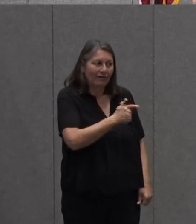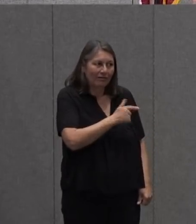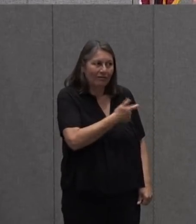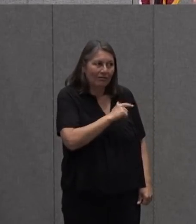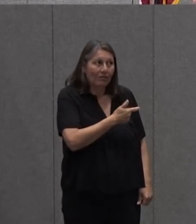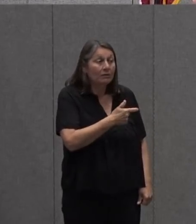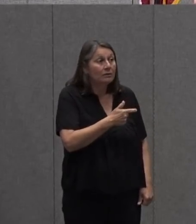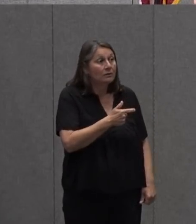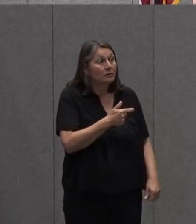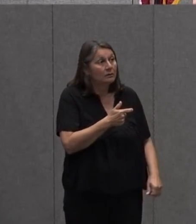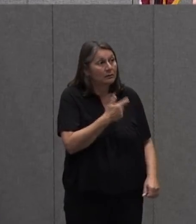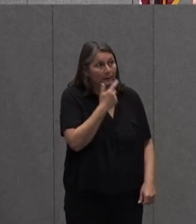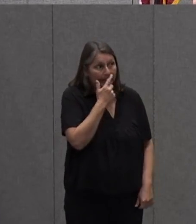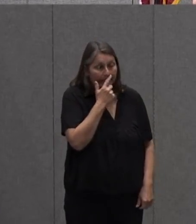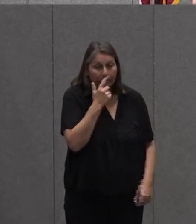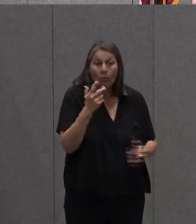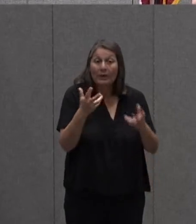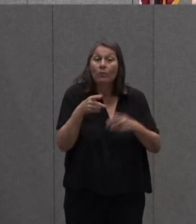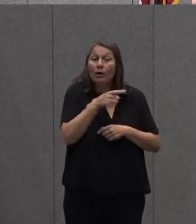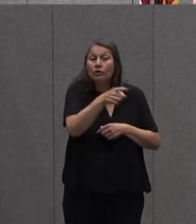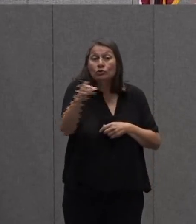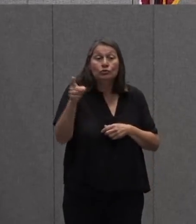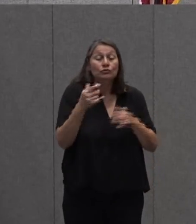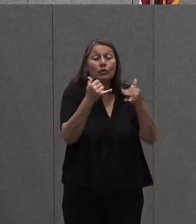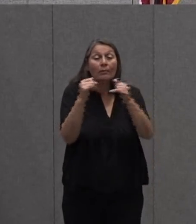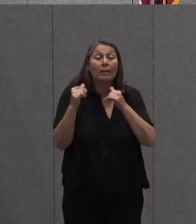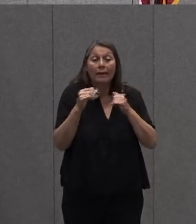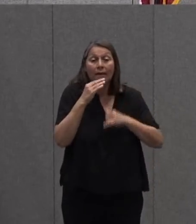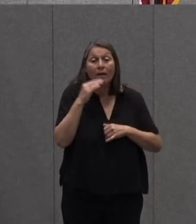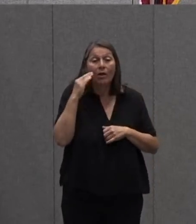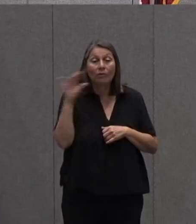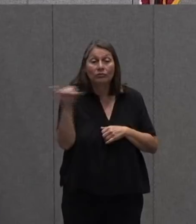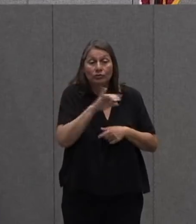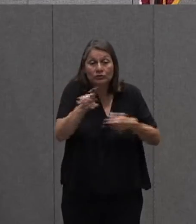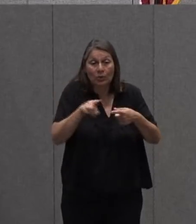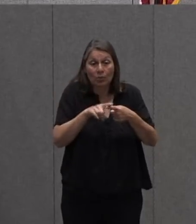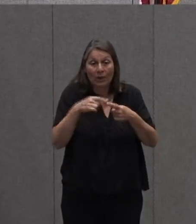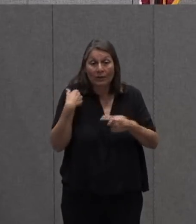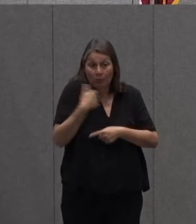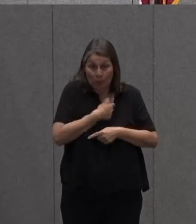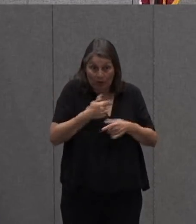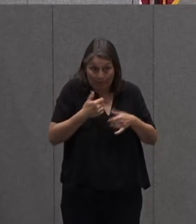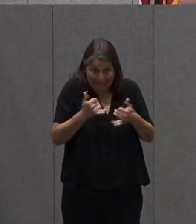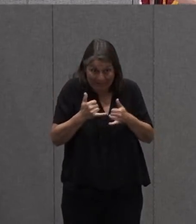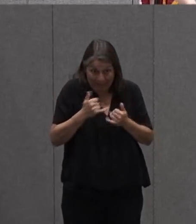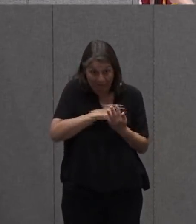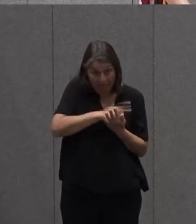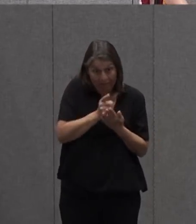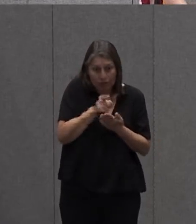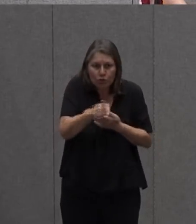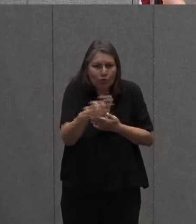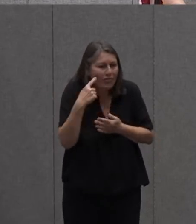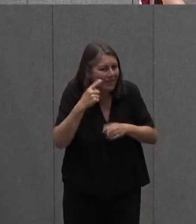We want you to play along at home, too. So we want you to think of words for all the word parts. And we bet you can come up with words